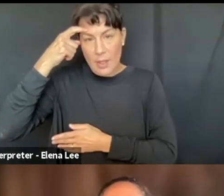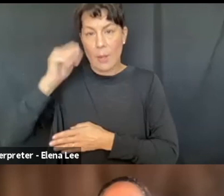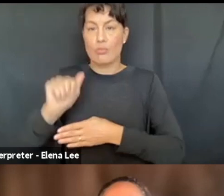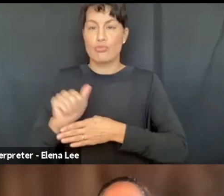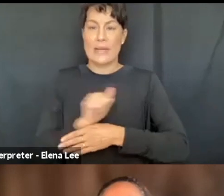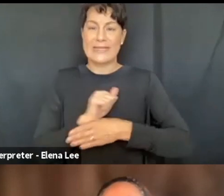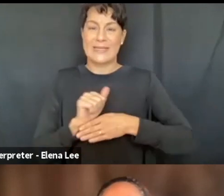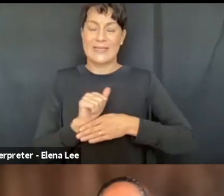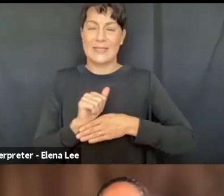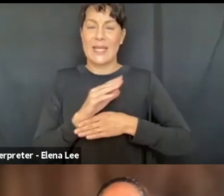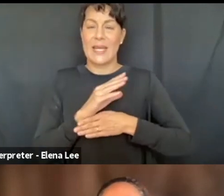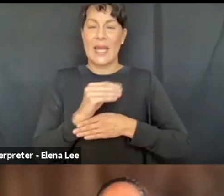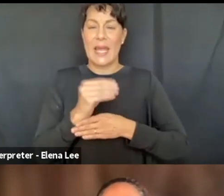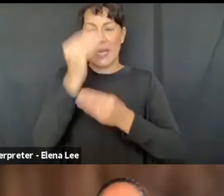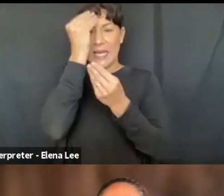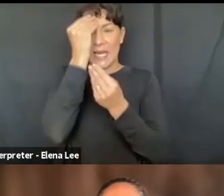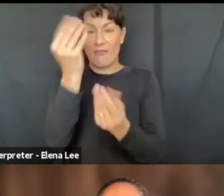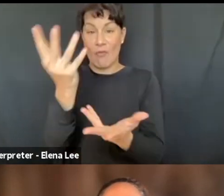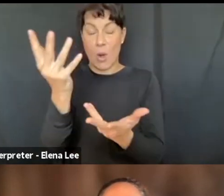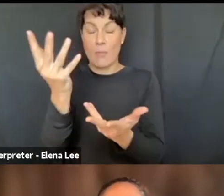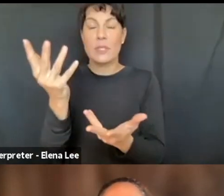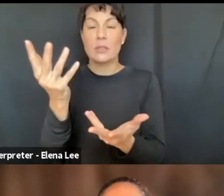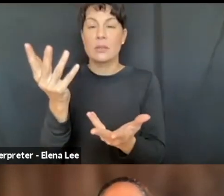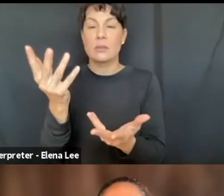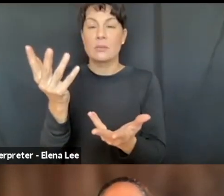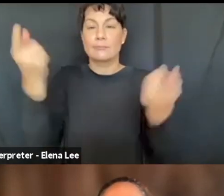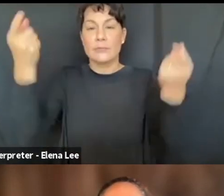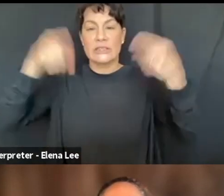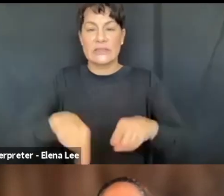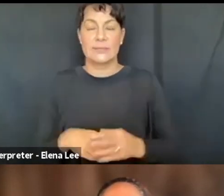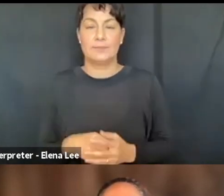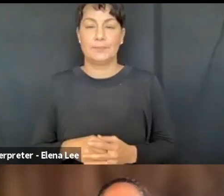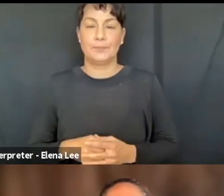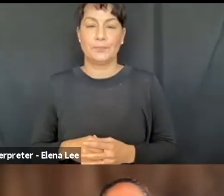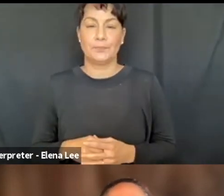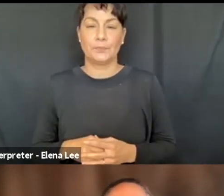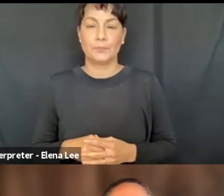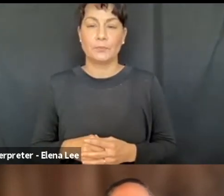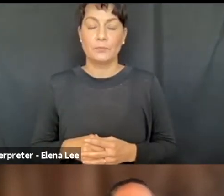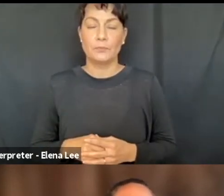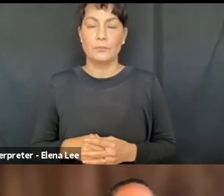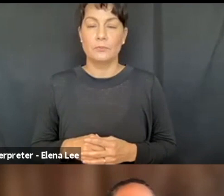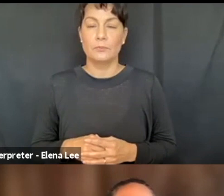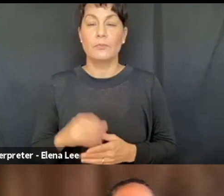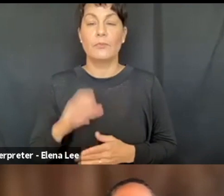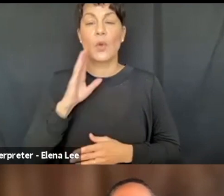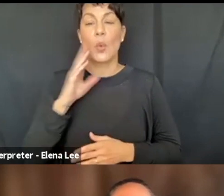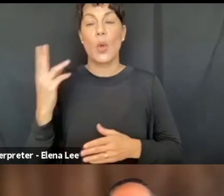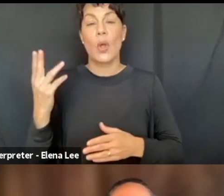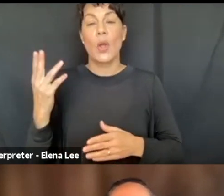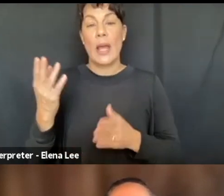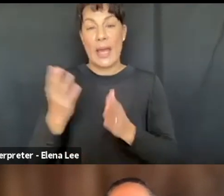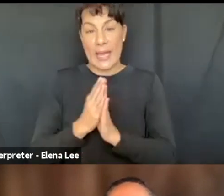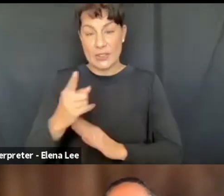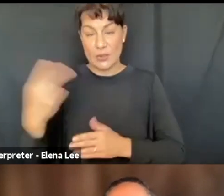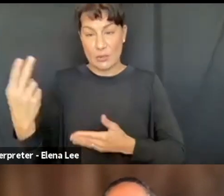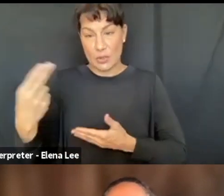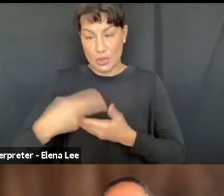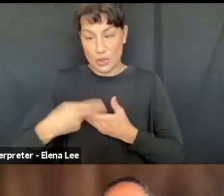and informed consent. So, we're gonna ask you to join us in that intention for the focus of the panel today.